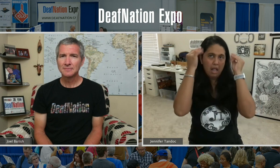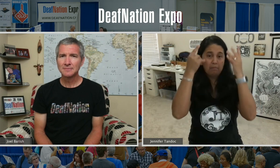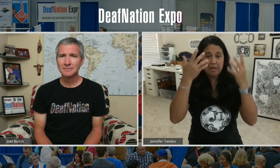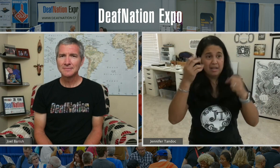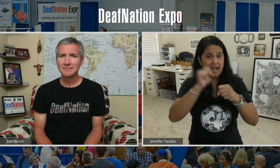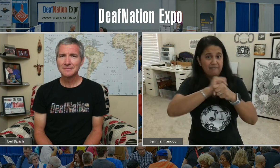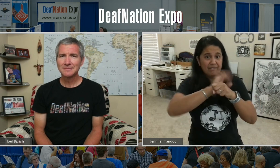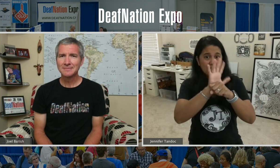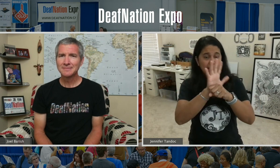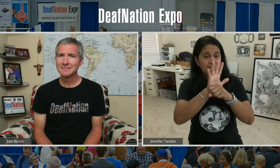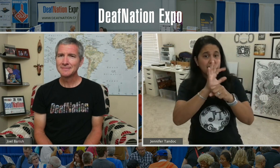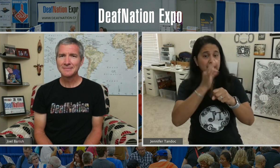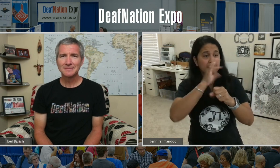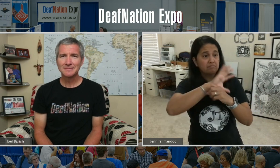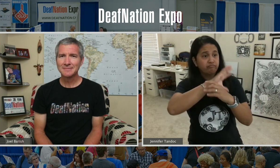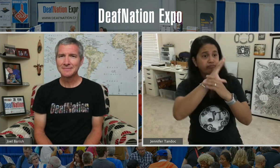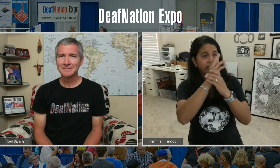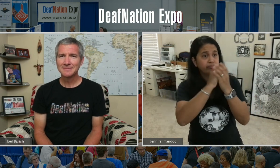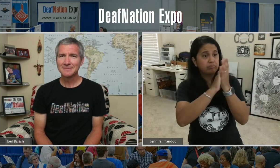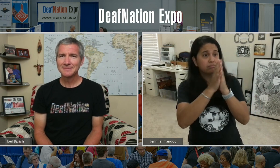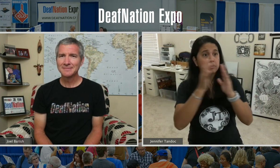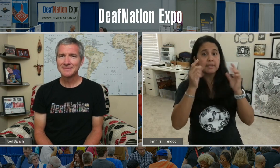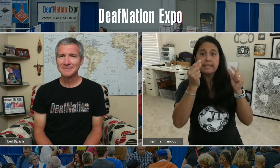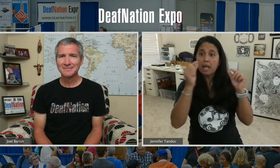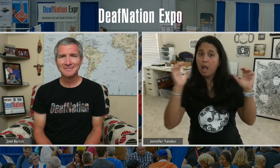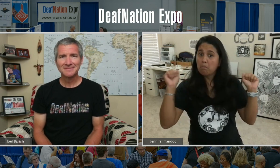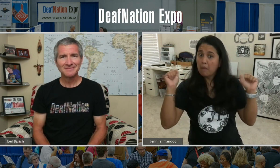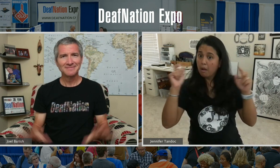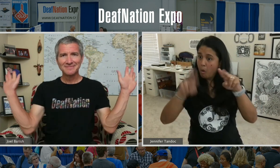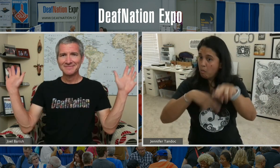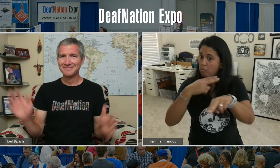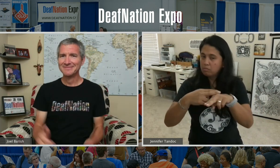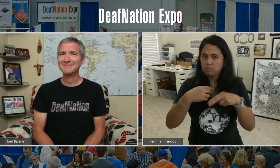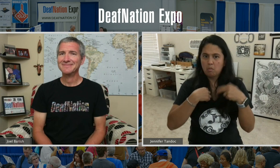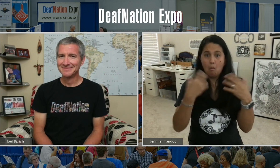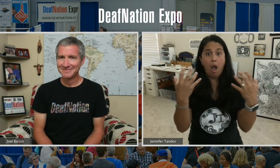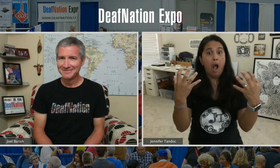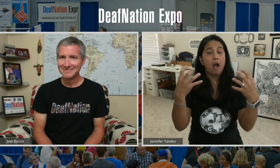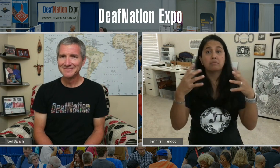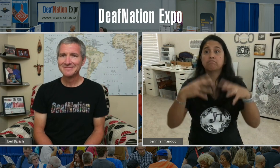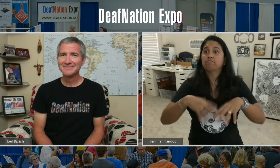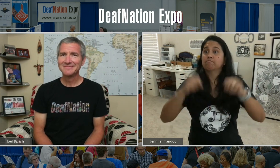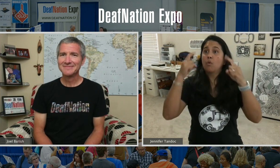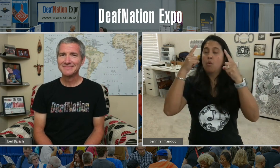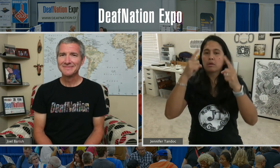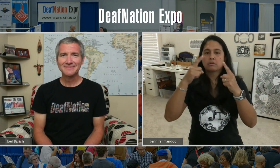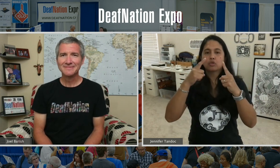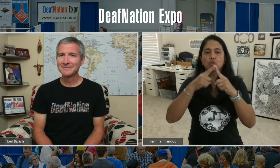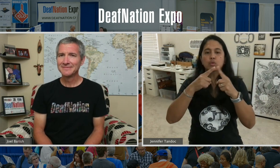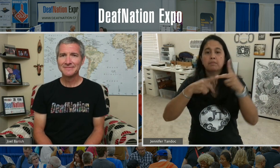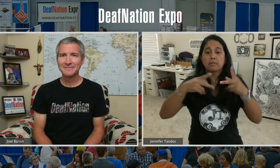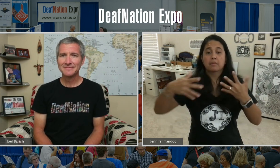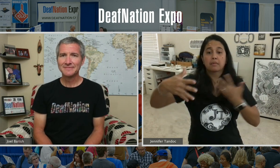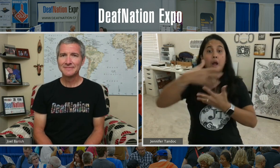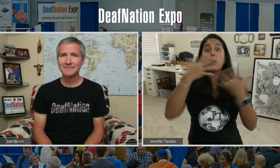I’m thinking maybe after coronavirus and things are back to normal, my goal is to bring